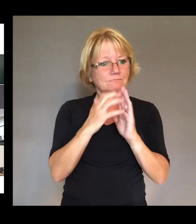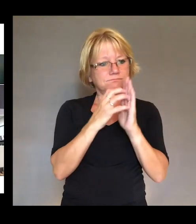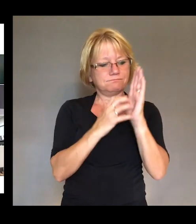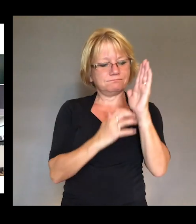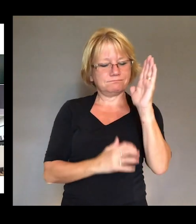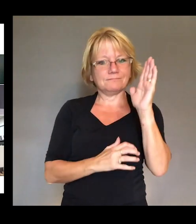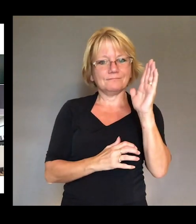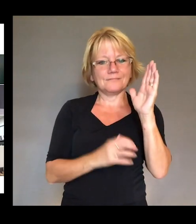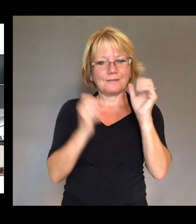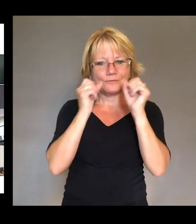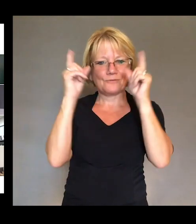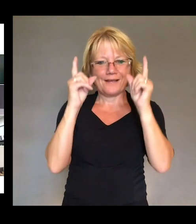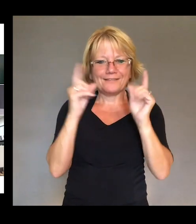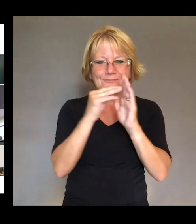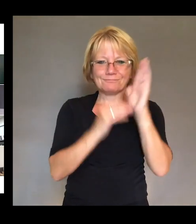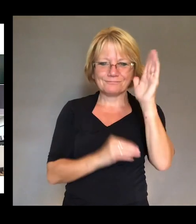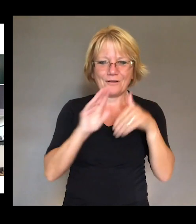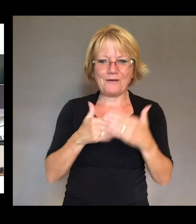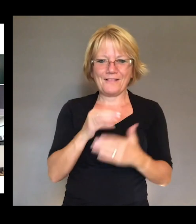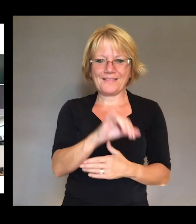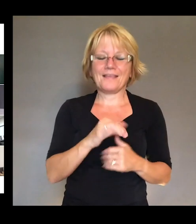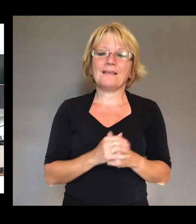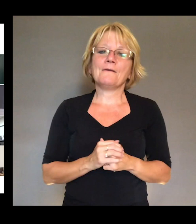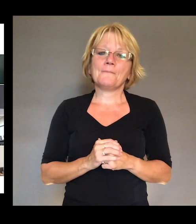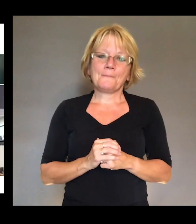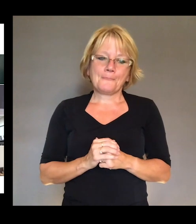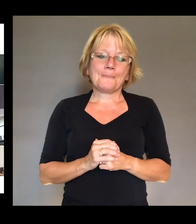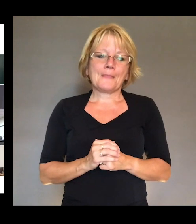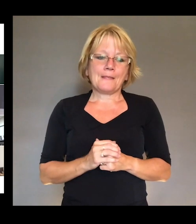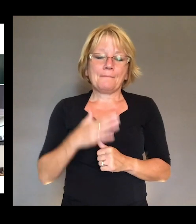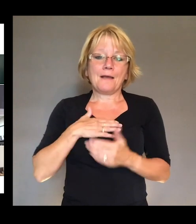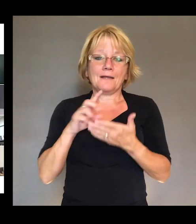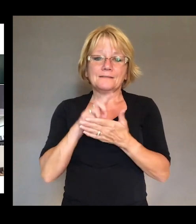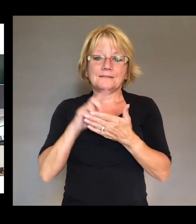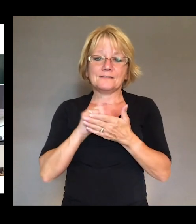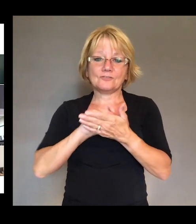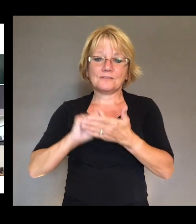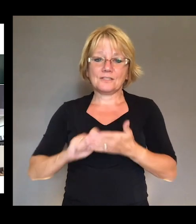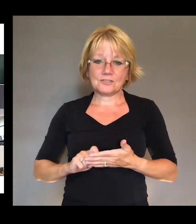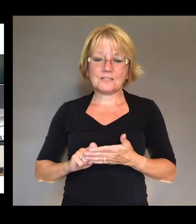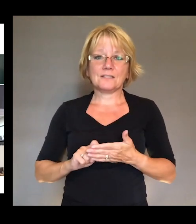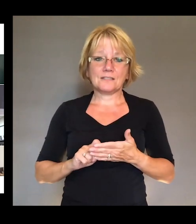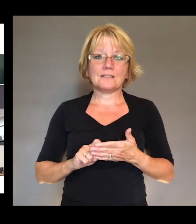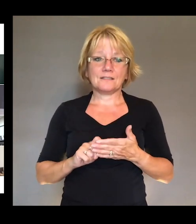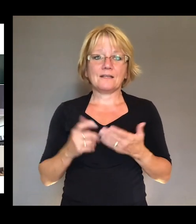I'm surprised you put all that reference up there. I've done my dissertation on multiculturalism.